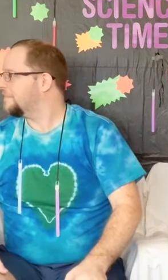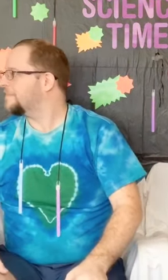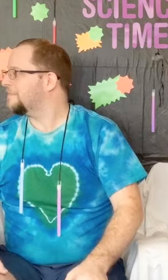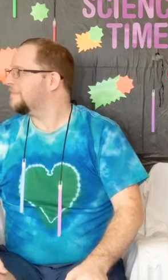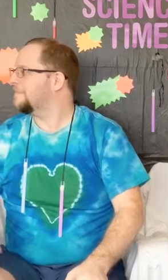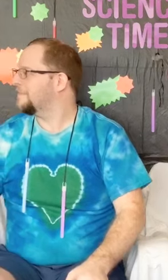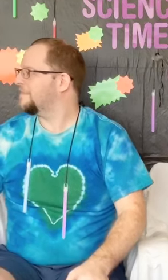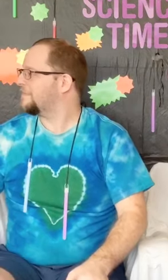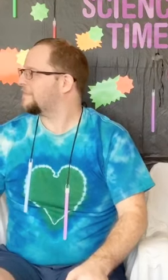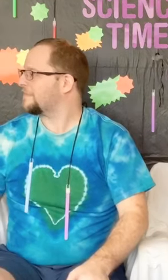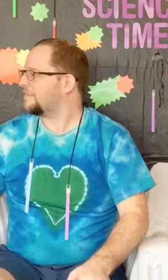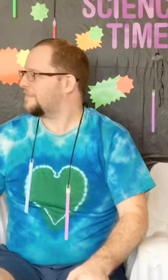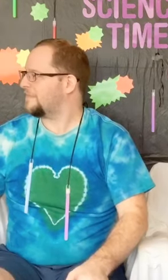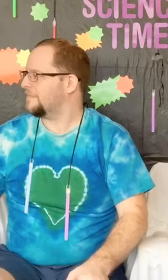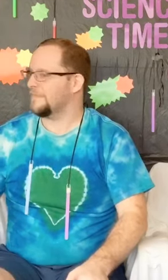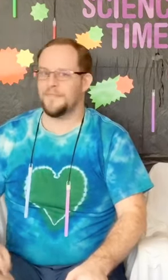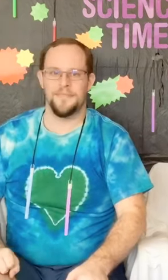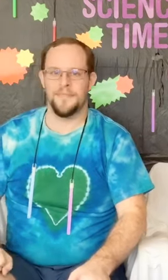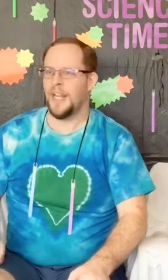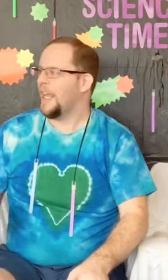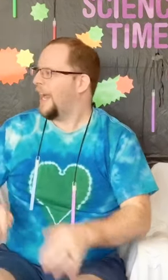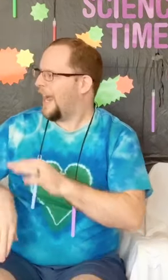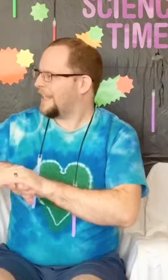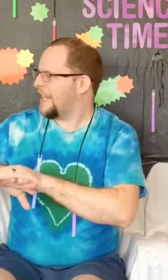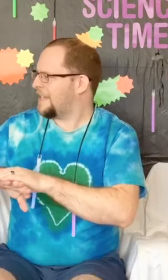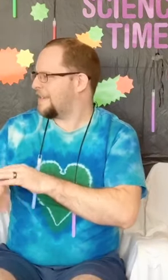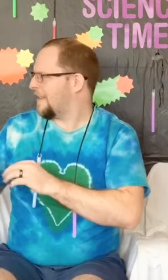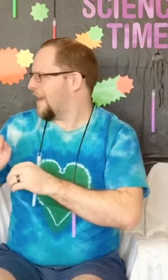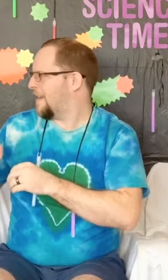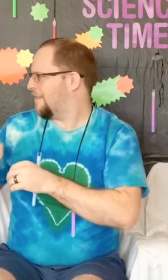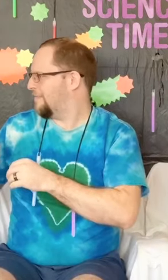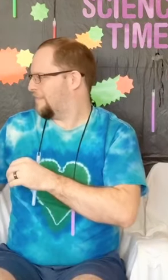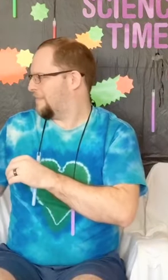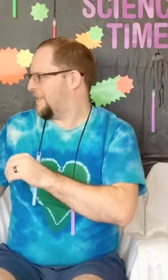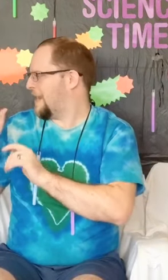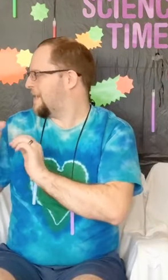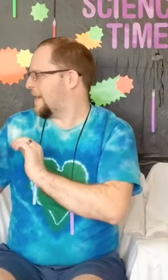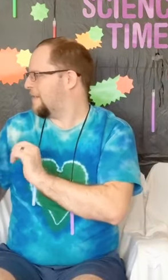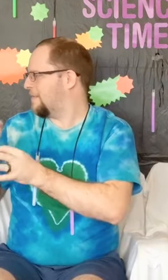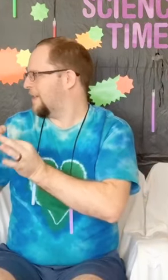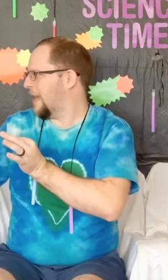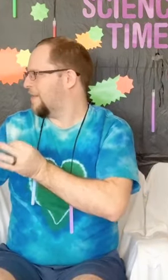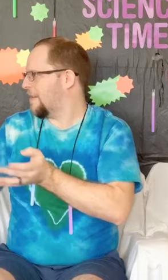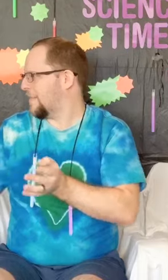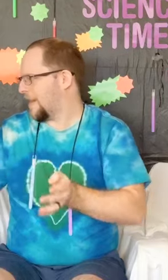Shift! AARON: At least it's like 10 second delay, or something. I don't